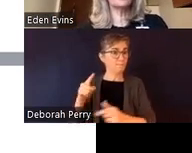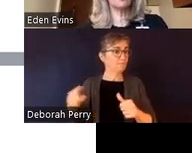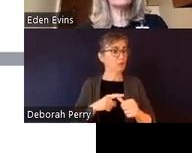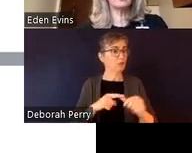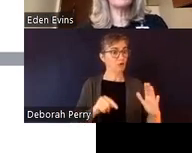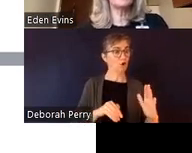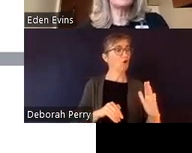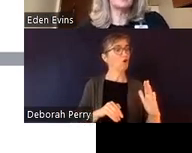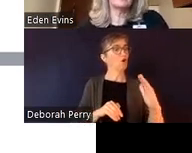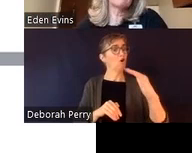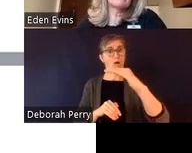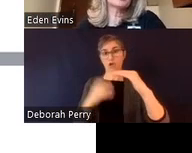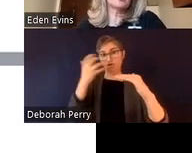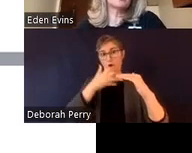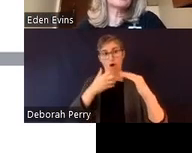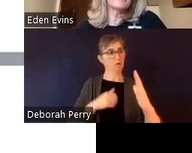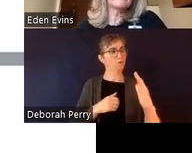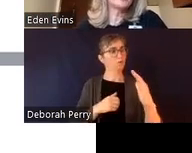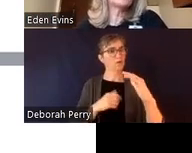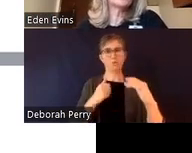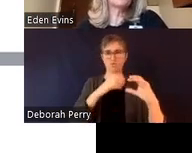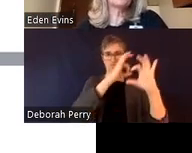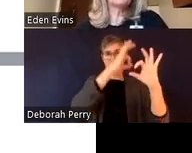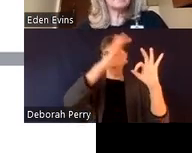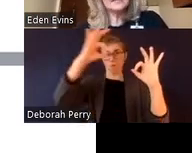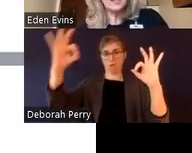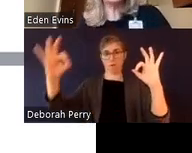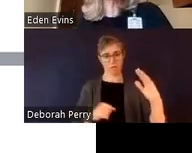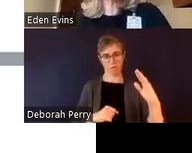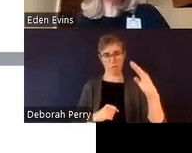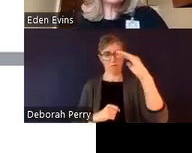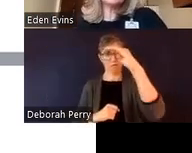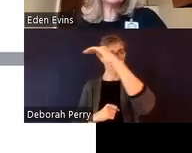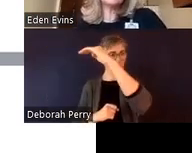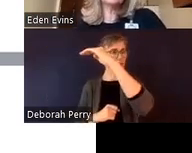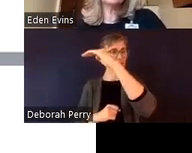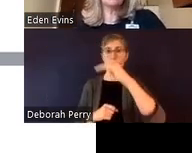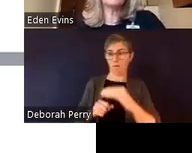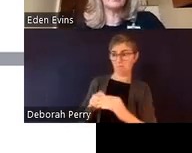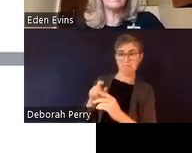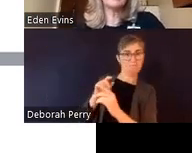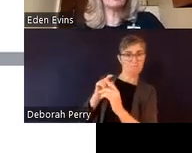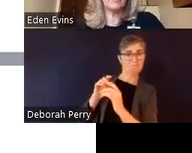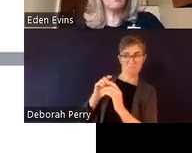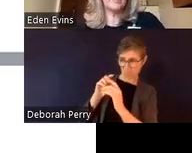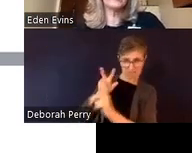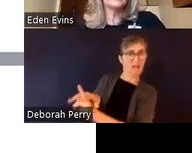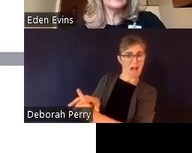dark round circles - those who were assigned to go ahead and get their cannabis card right away